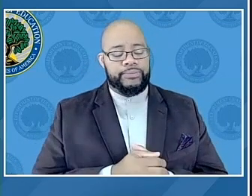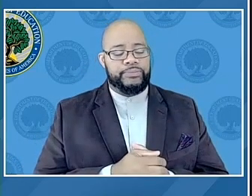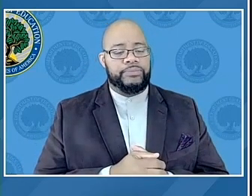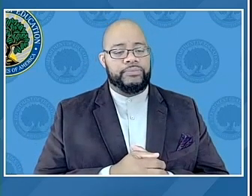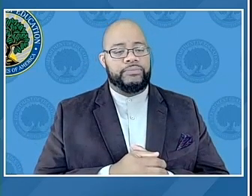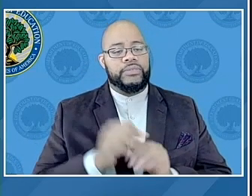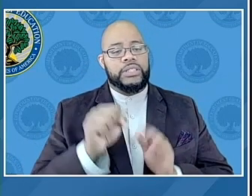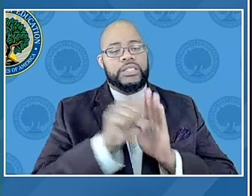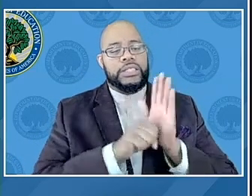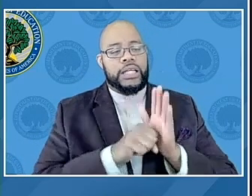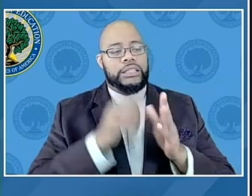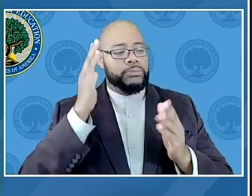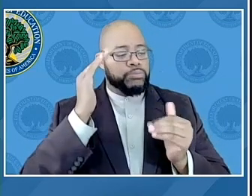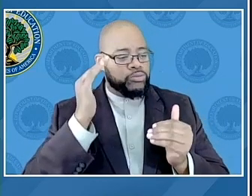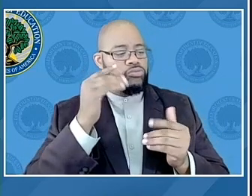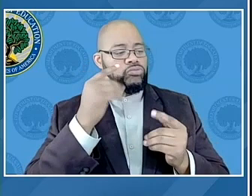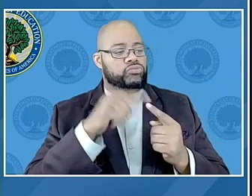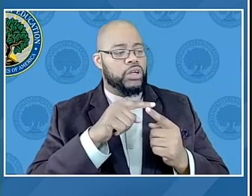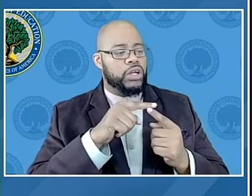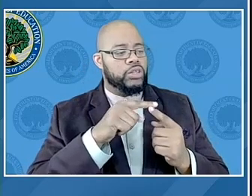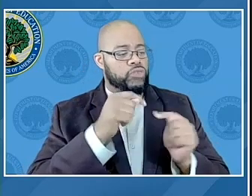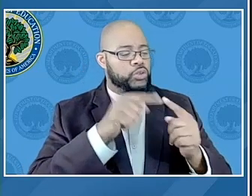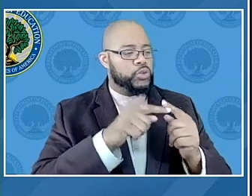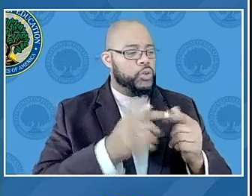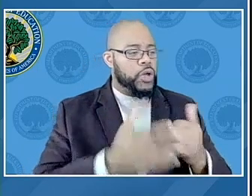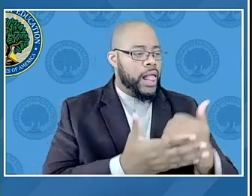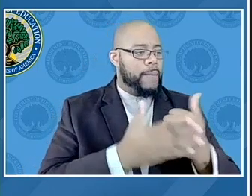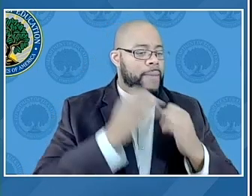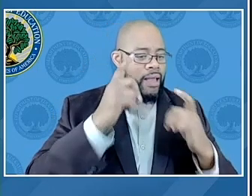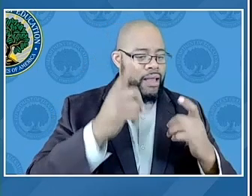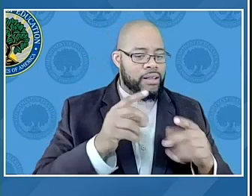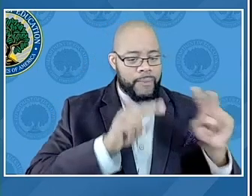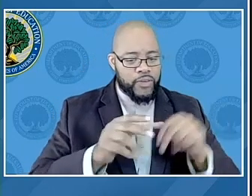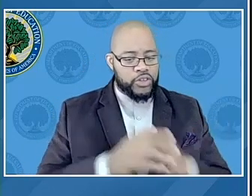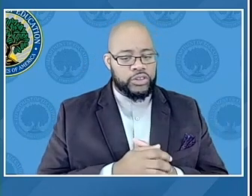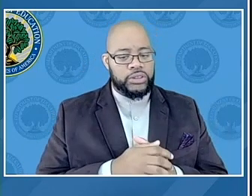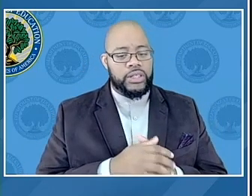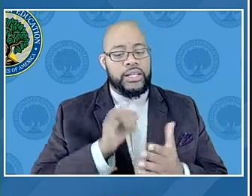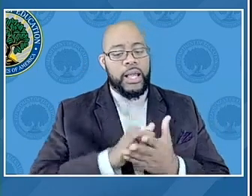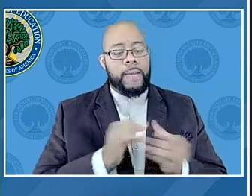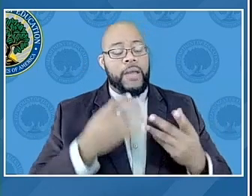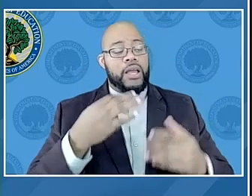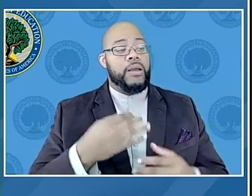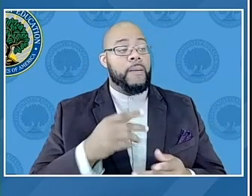trying to help borrowers confirms the Department's observations that many eligible borrowers, particularly those in